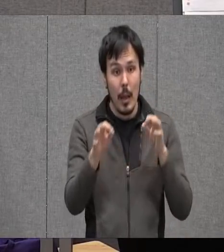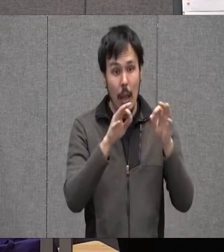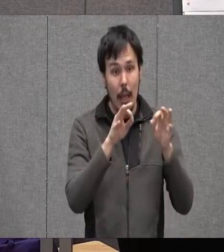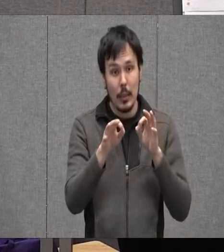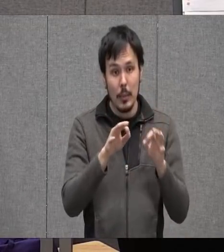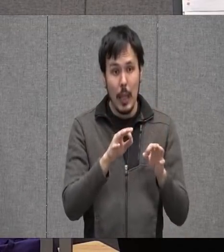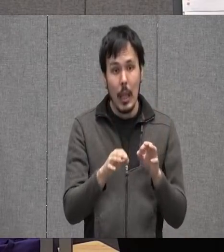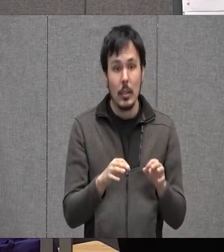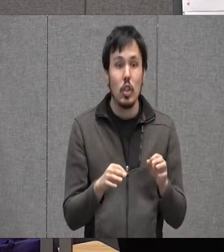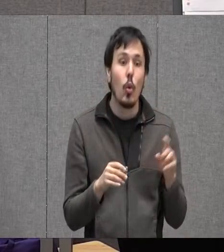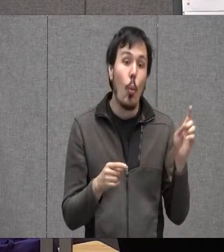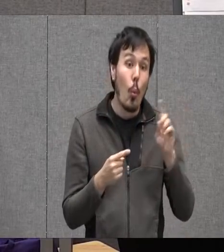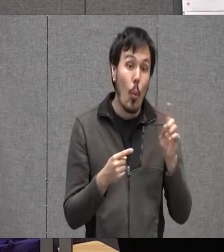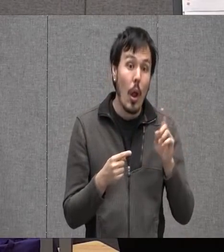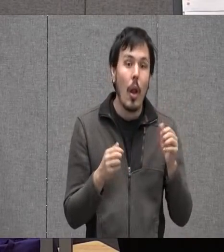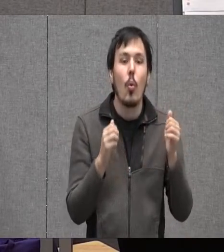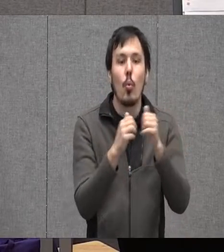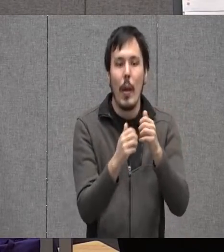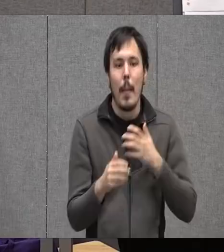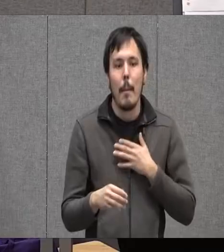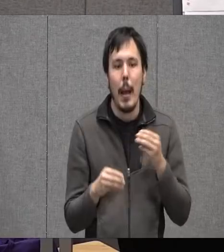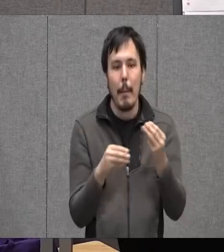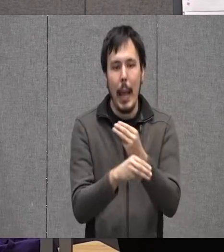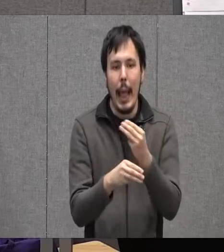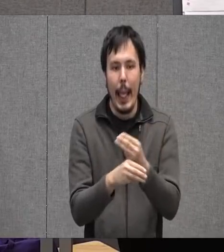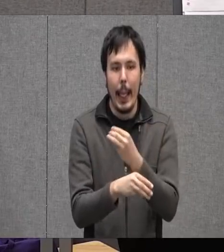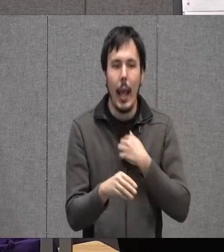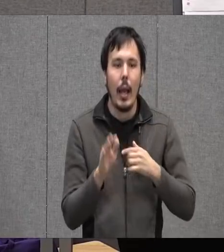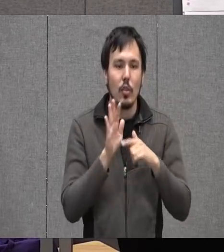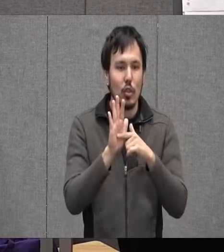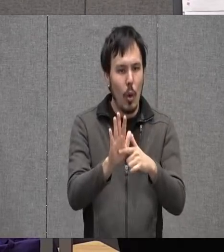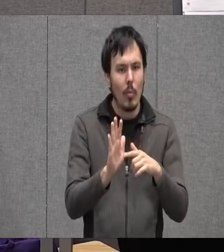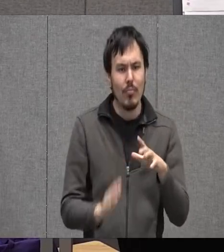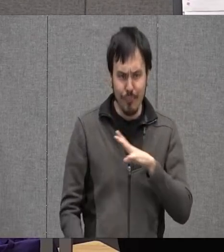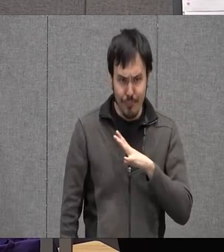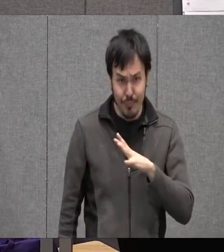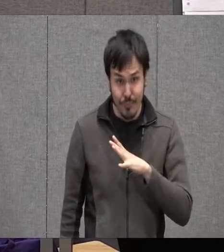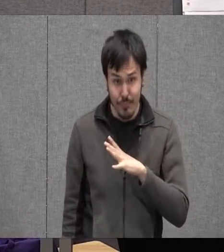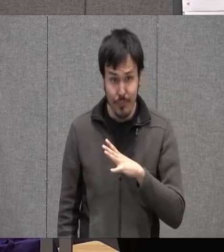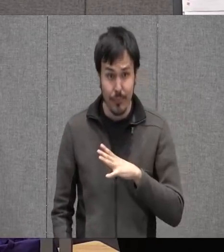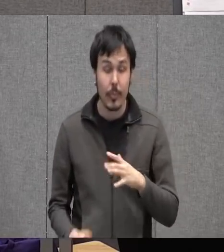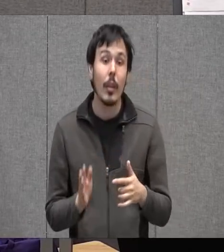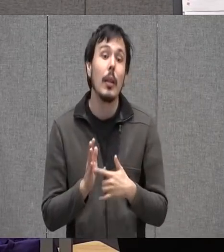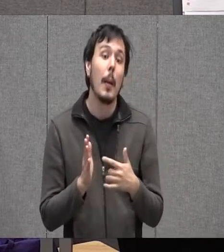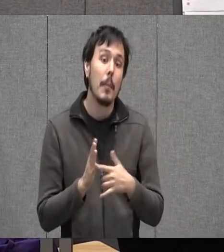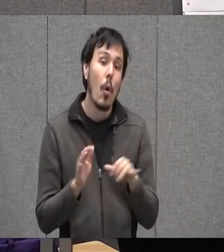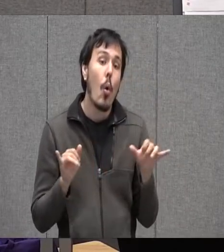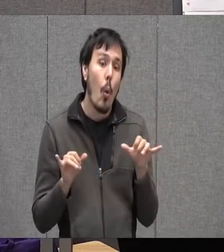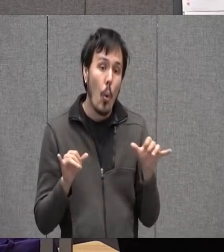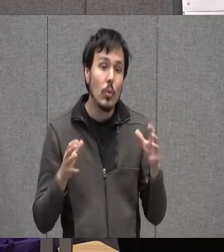through my math, and sometimes that is okay. Sometimes we want it written out.